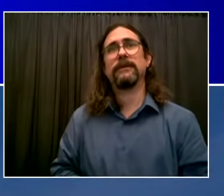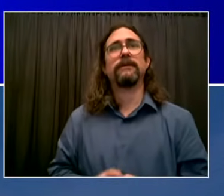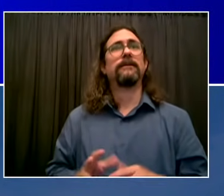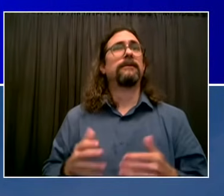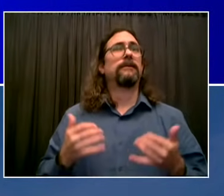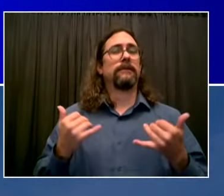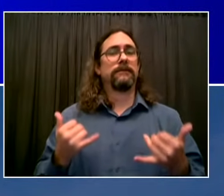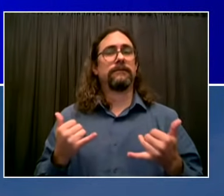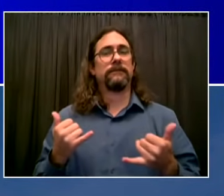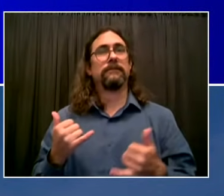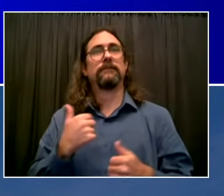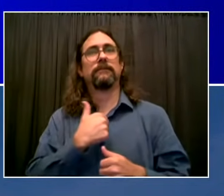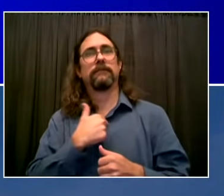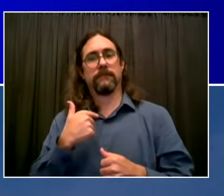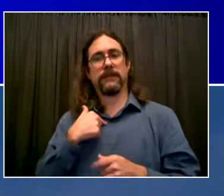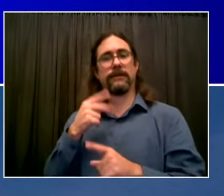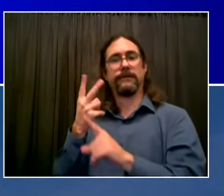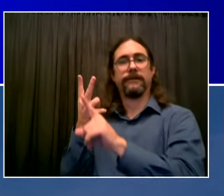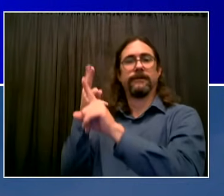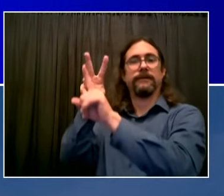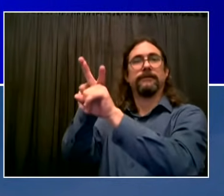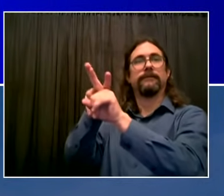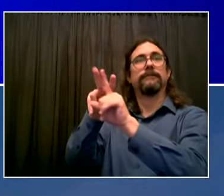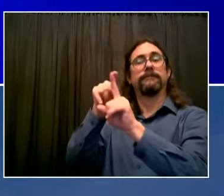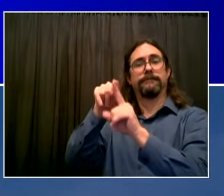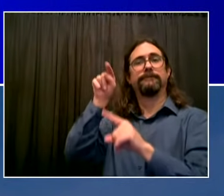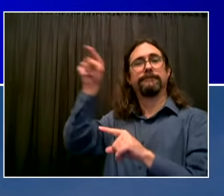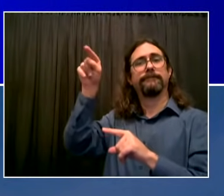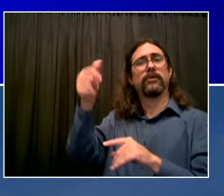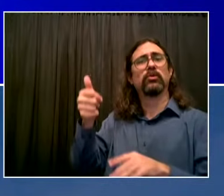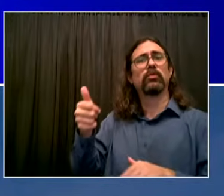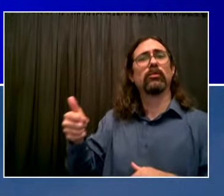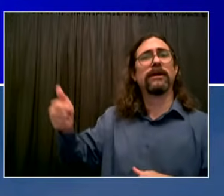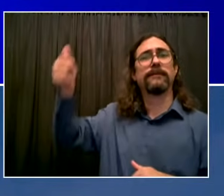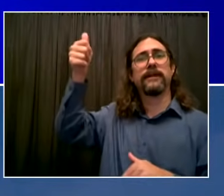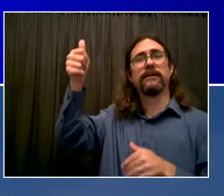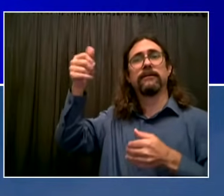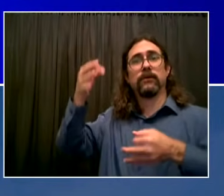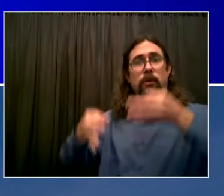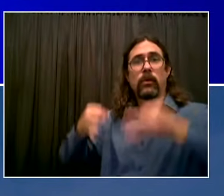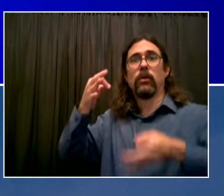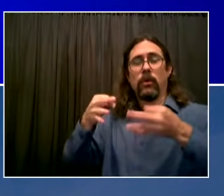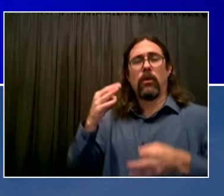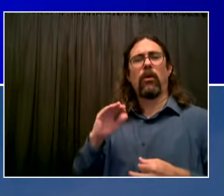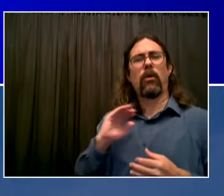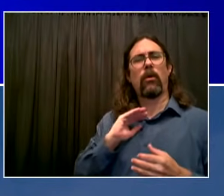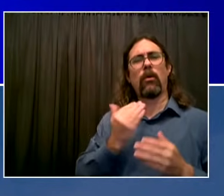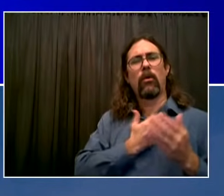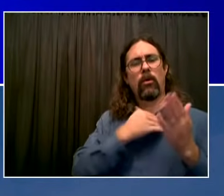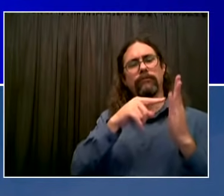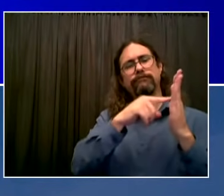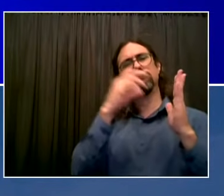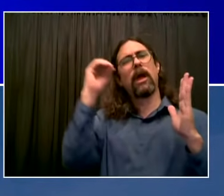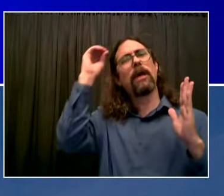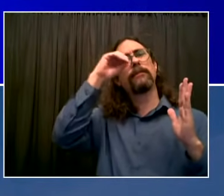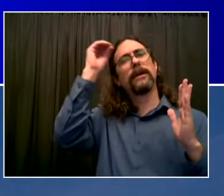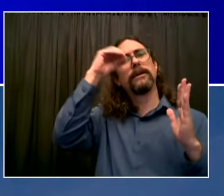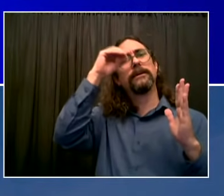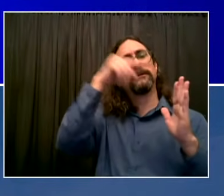WE ARE FILING TODAY A BRIEF AT THE SUPREME COURT.